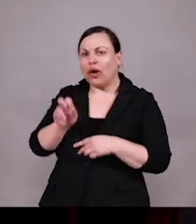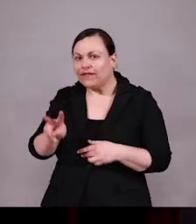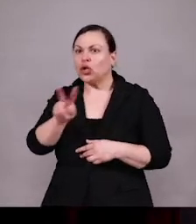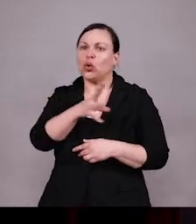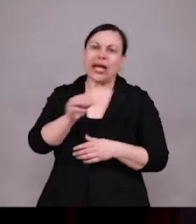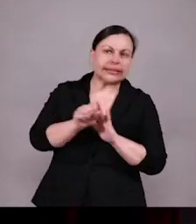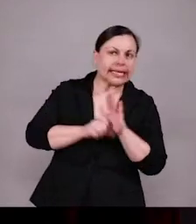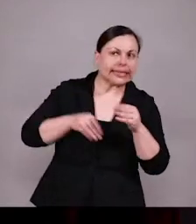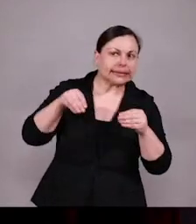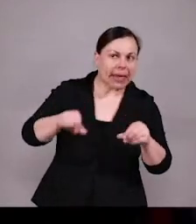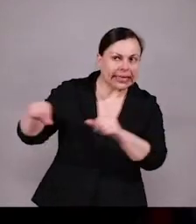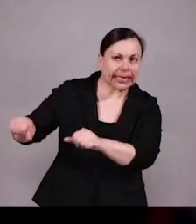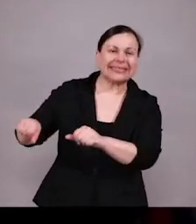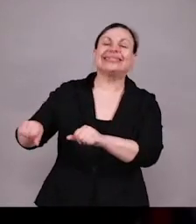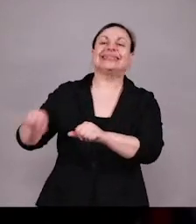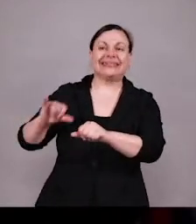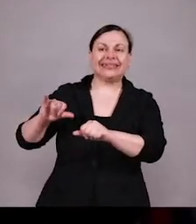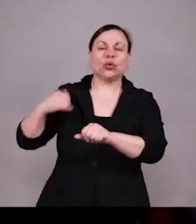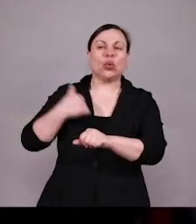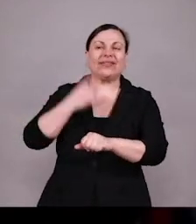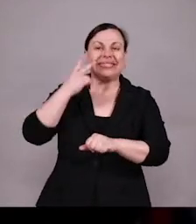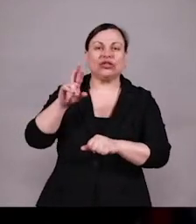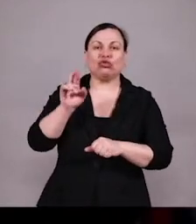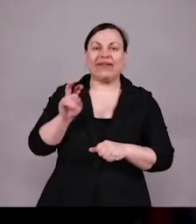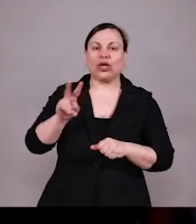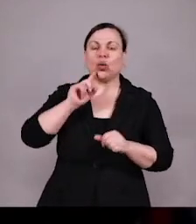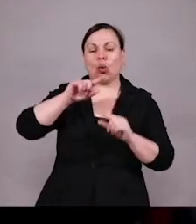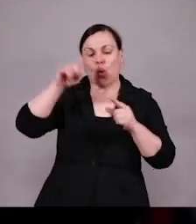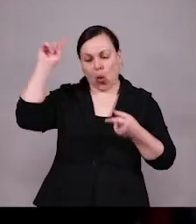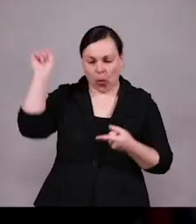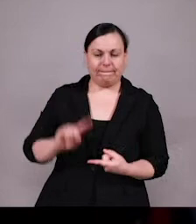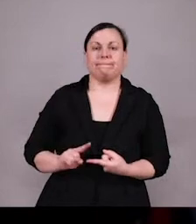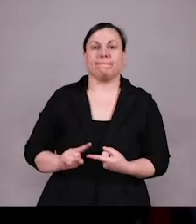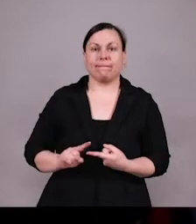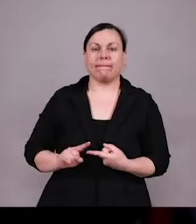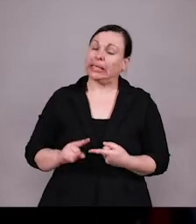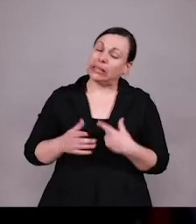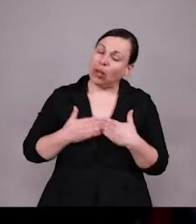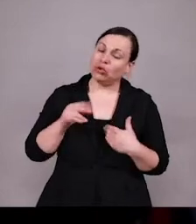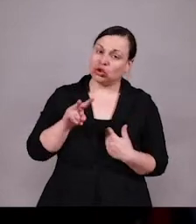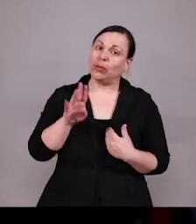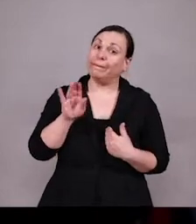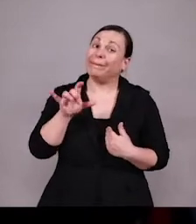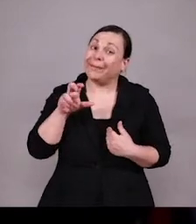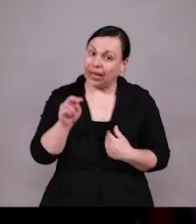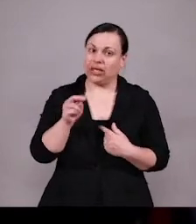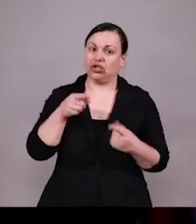spending, has seen revenues spiral downward by nearly $2 billion in the face of the pandemic.